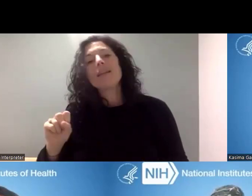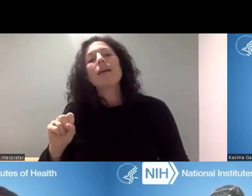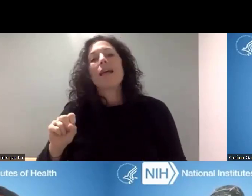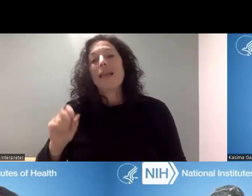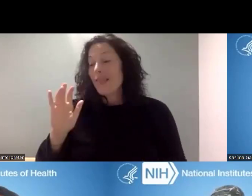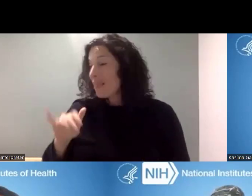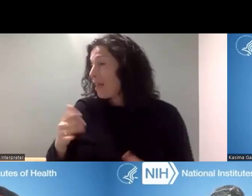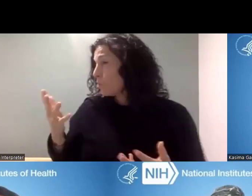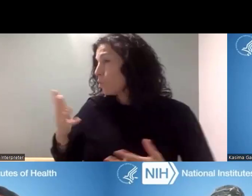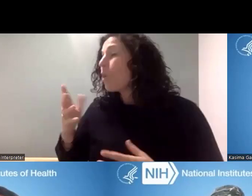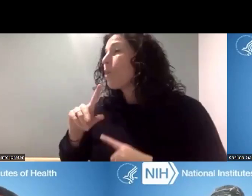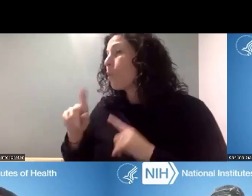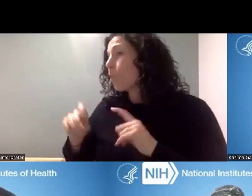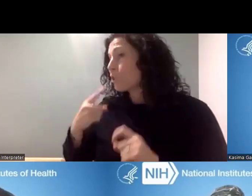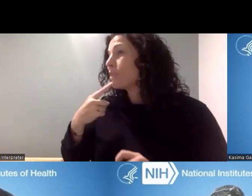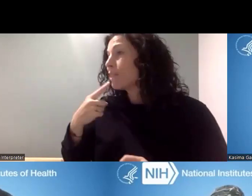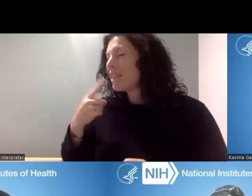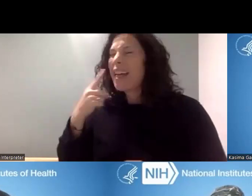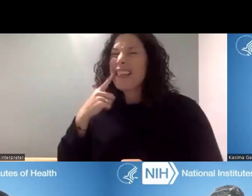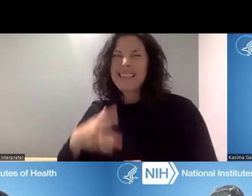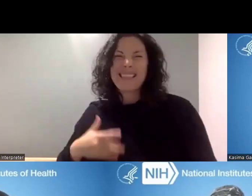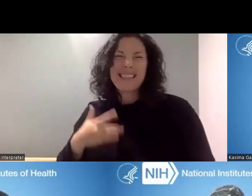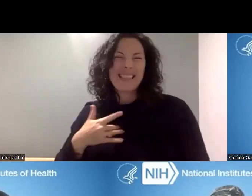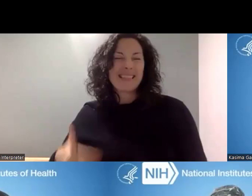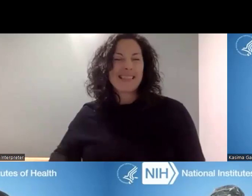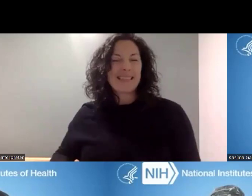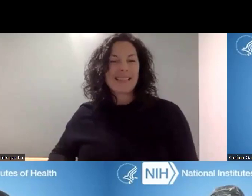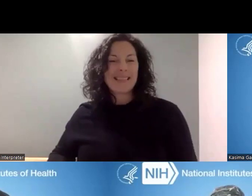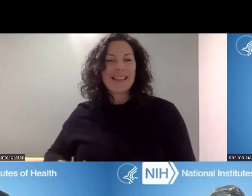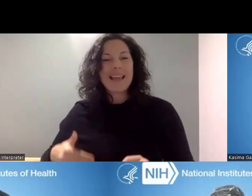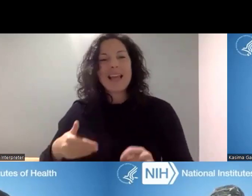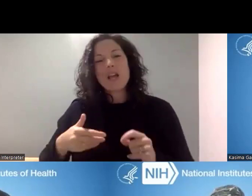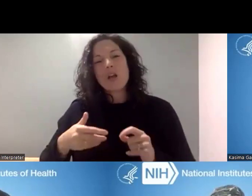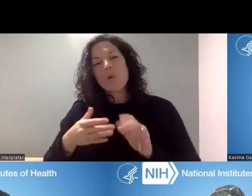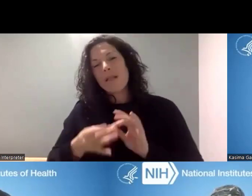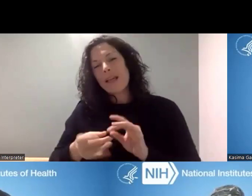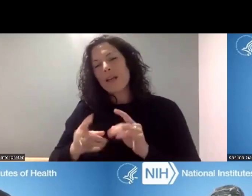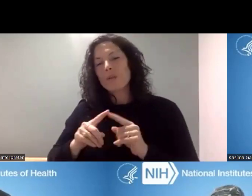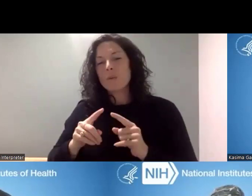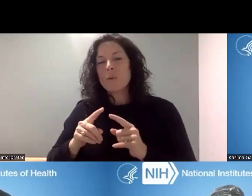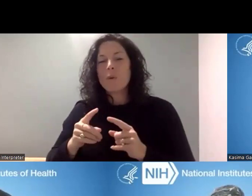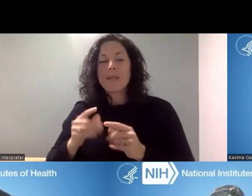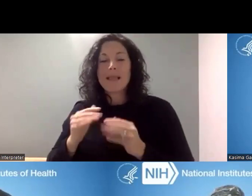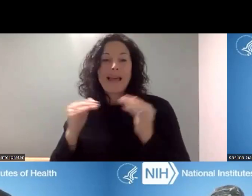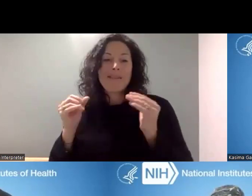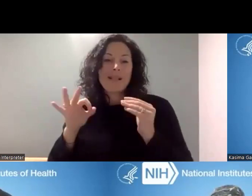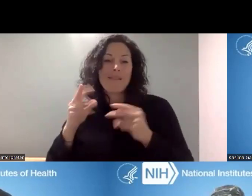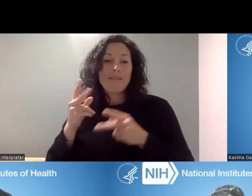I have a feeling that it is related to just the level of oversight for the U.S. PI